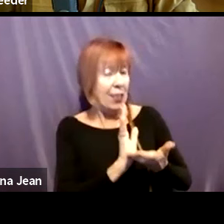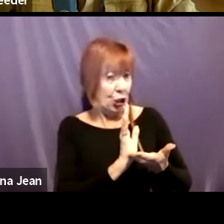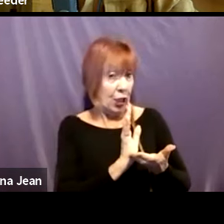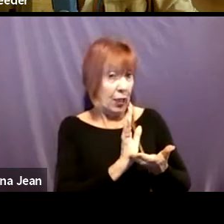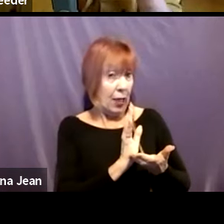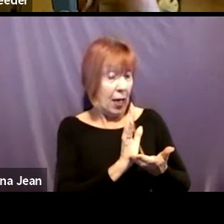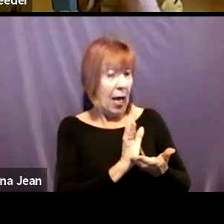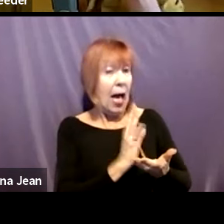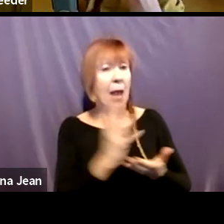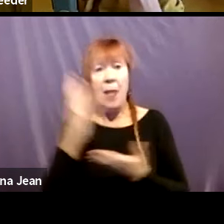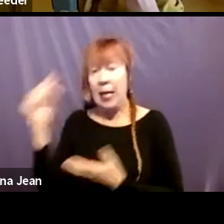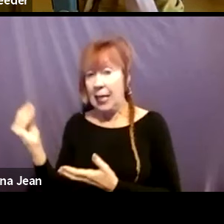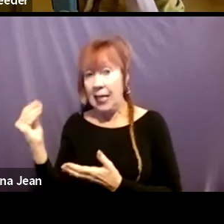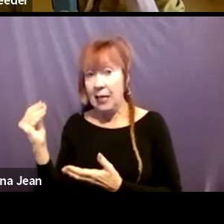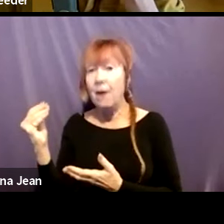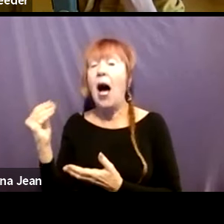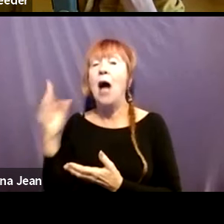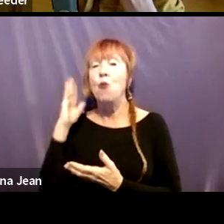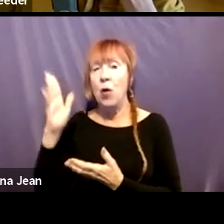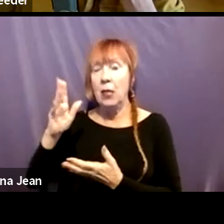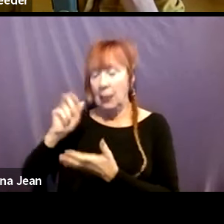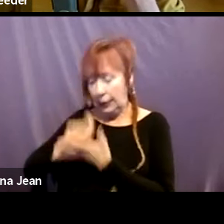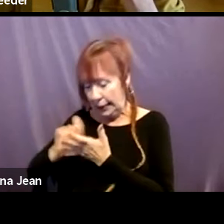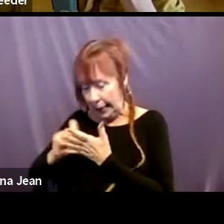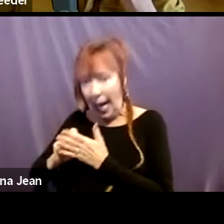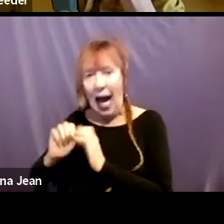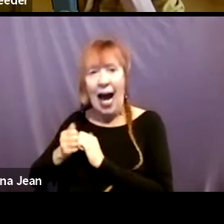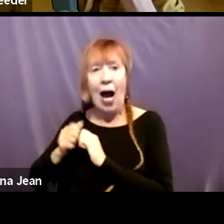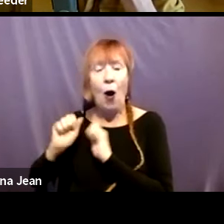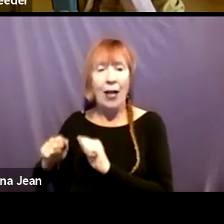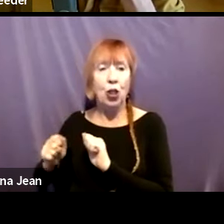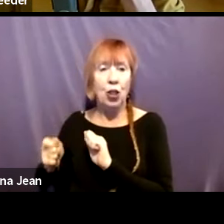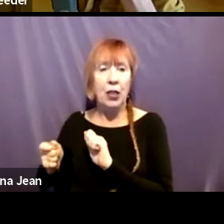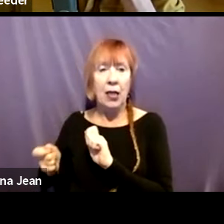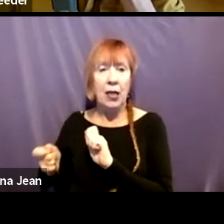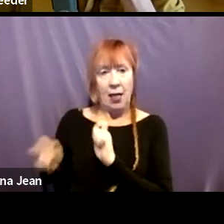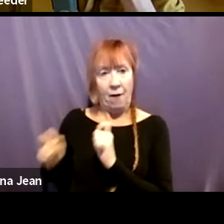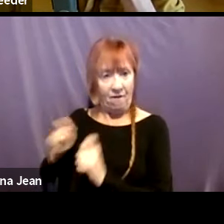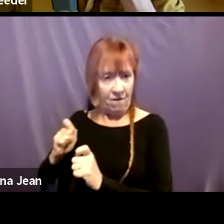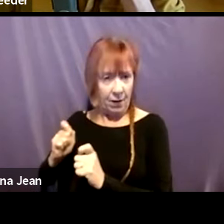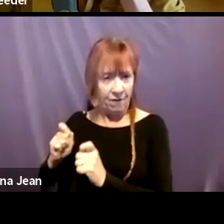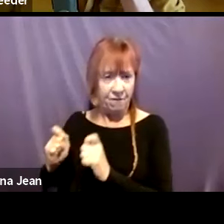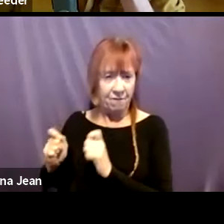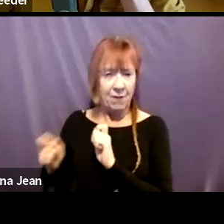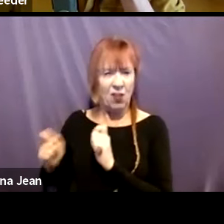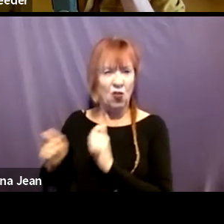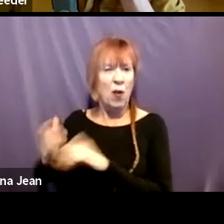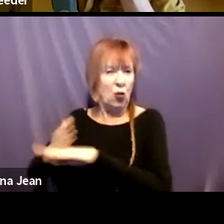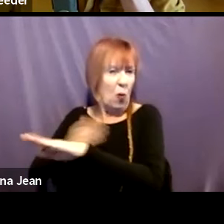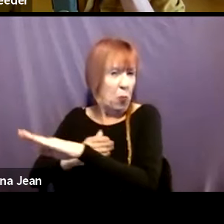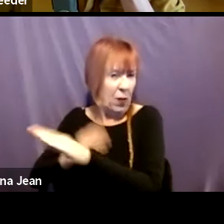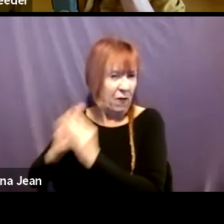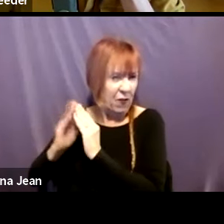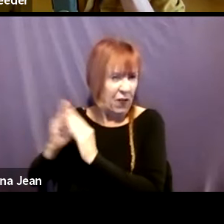but I don't have a different pitch for different networks. (incoherent chattering)